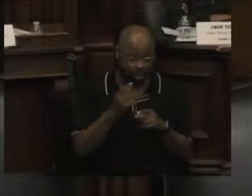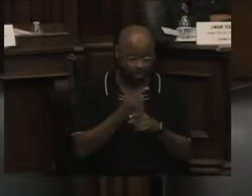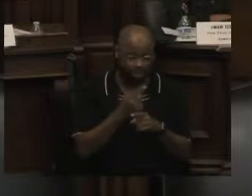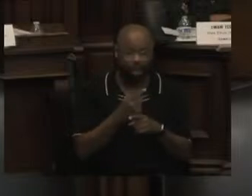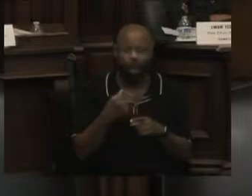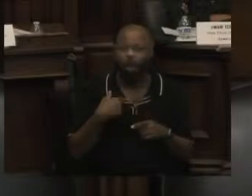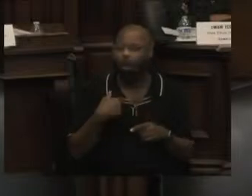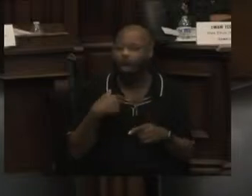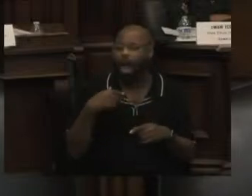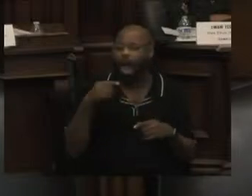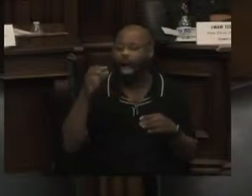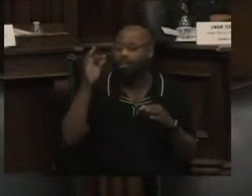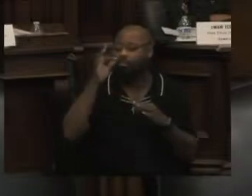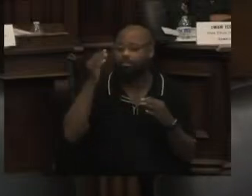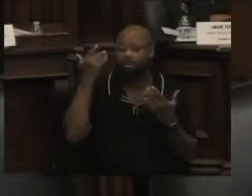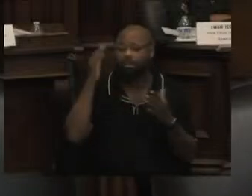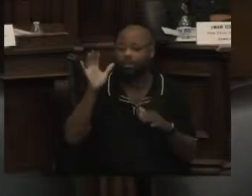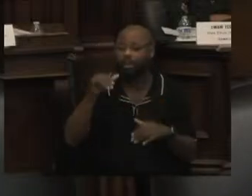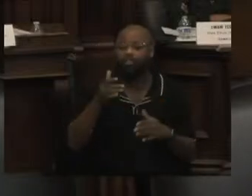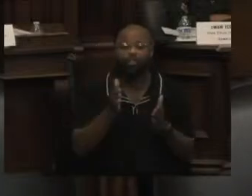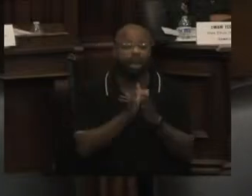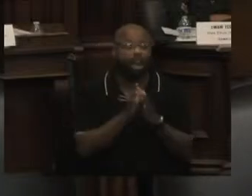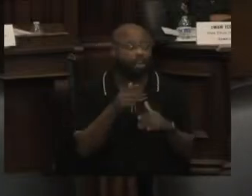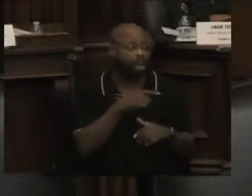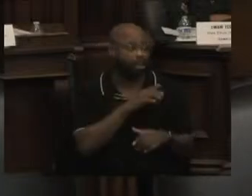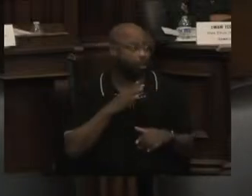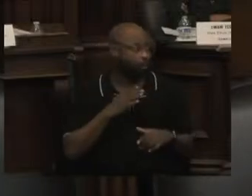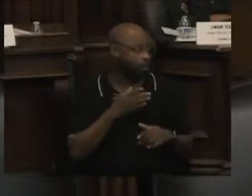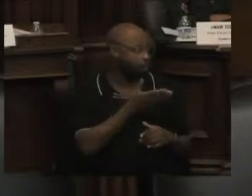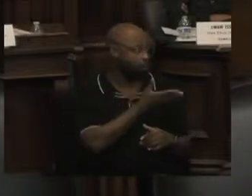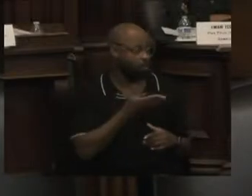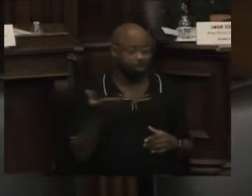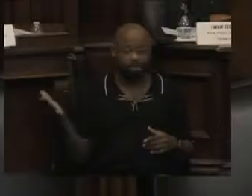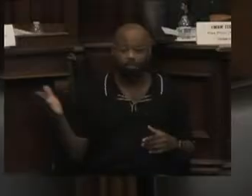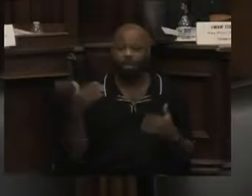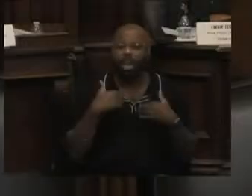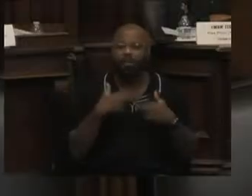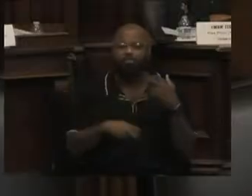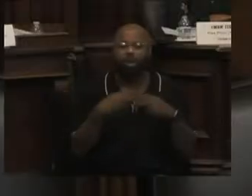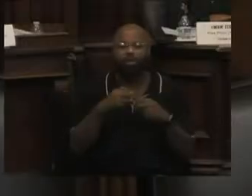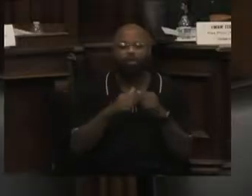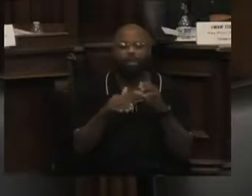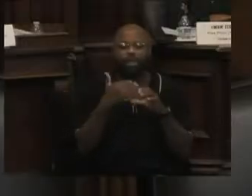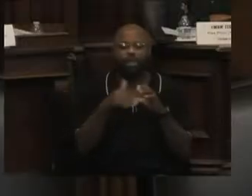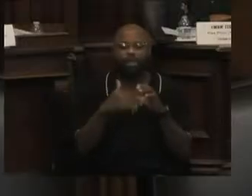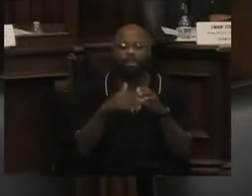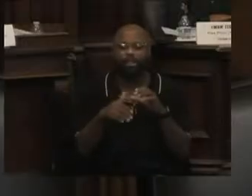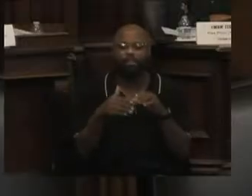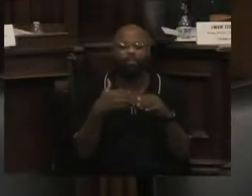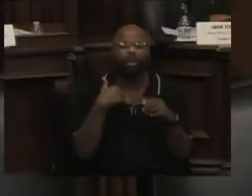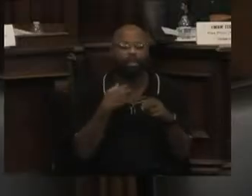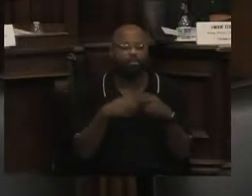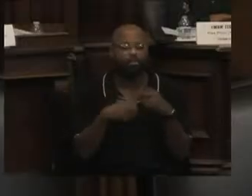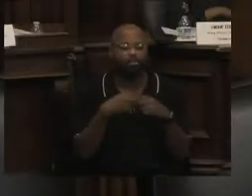first time I got here, it wasn't working correctly. So a lot of us, if you asked any of